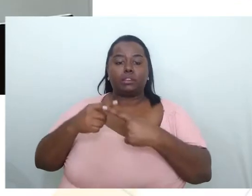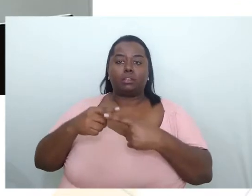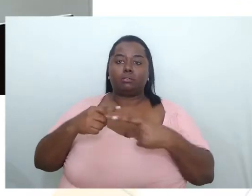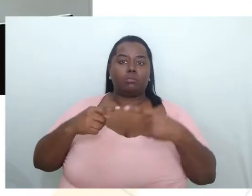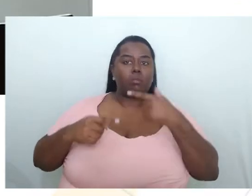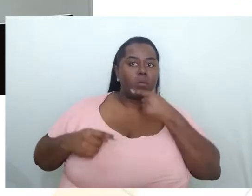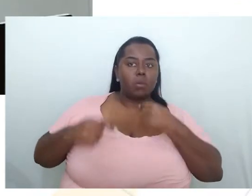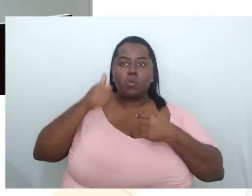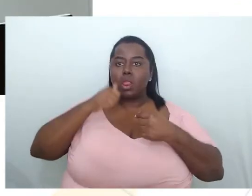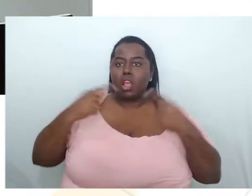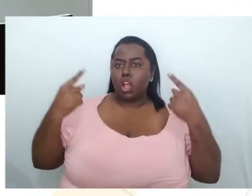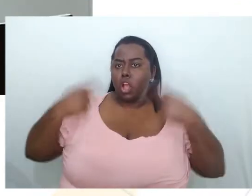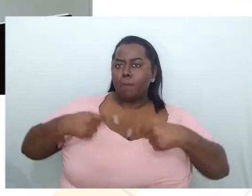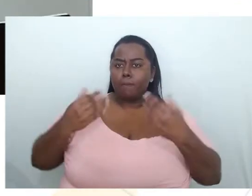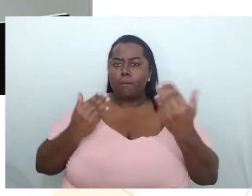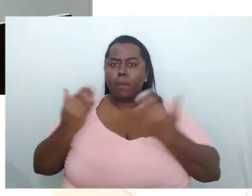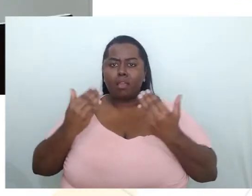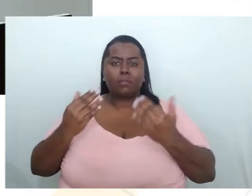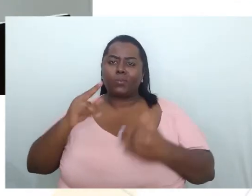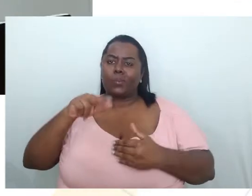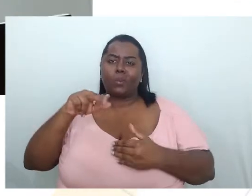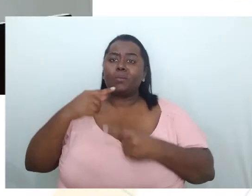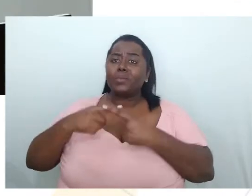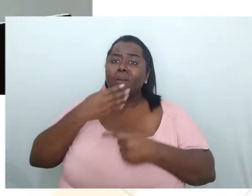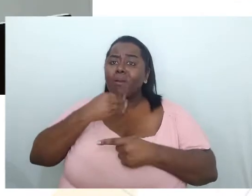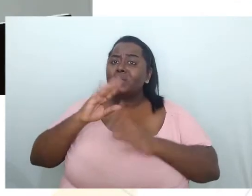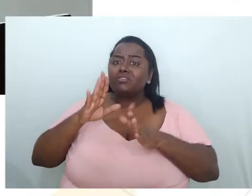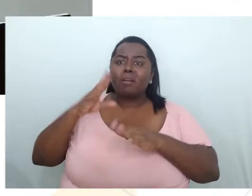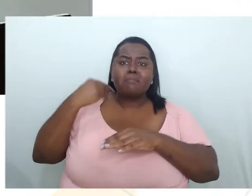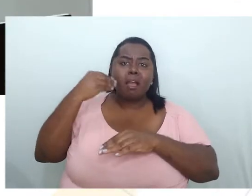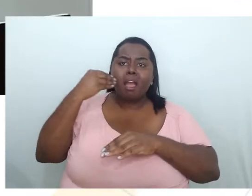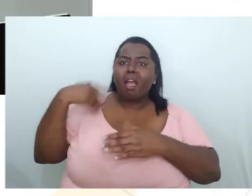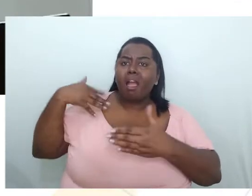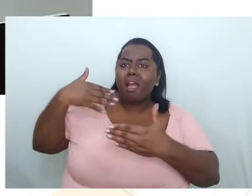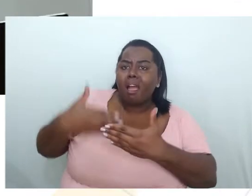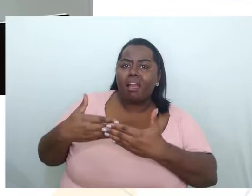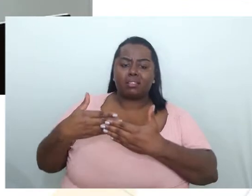because men have been at it for longer and have had more resources, so this